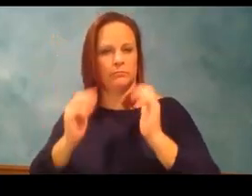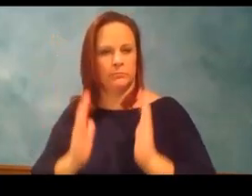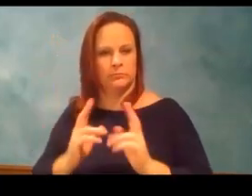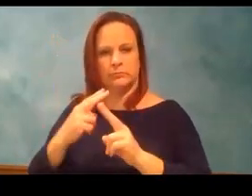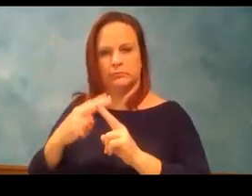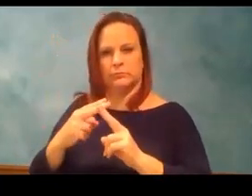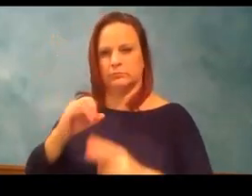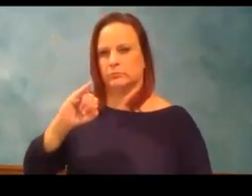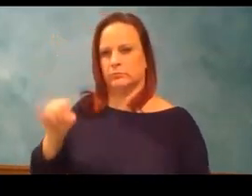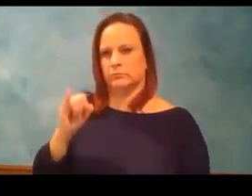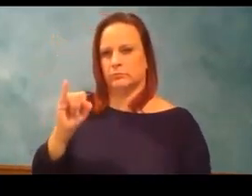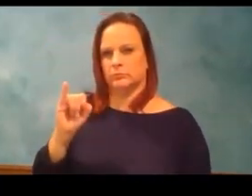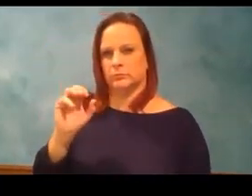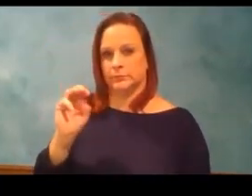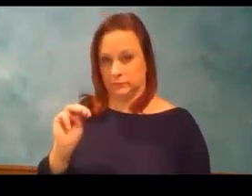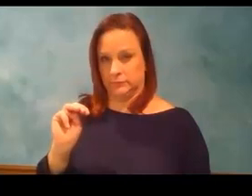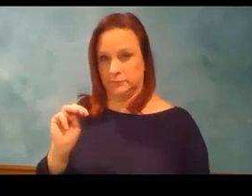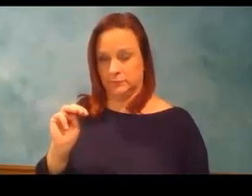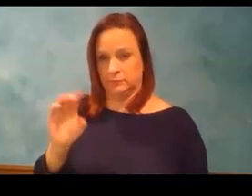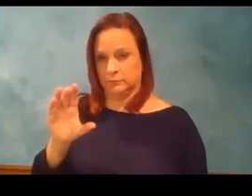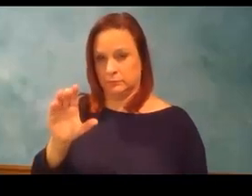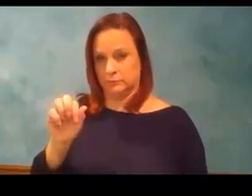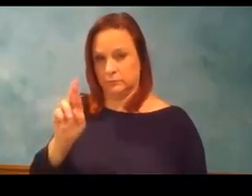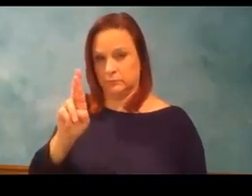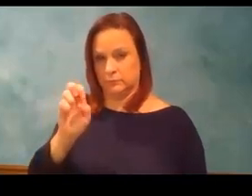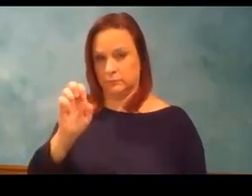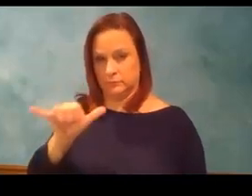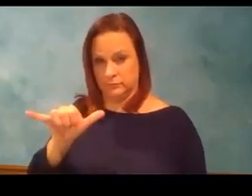Do you remember that movie with Jim Carrey?